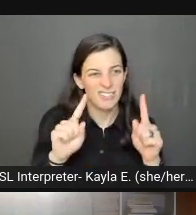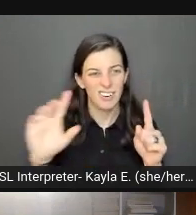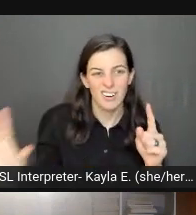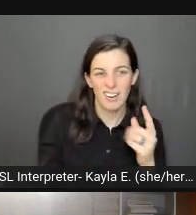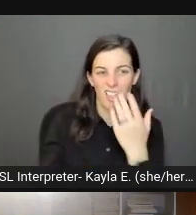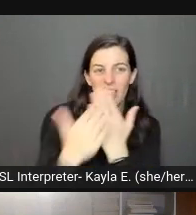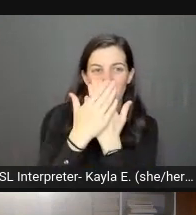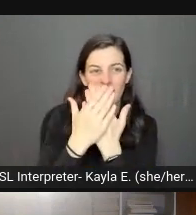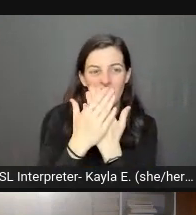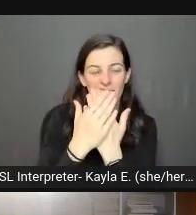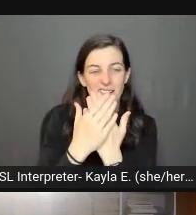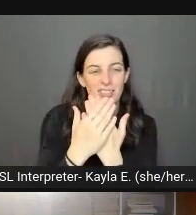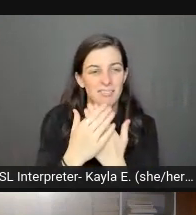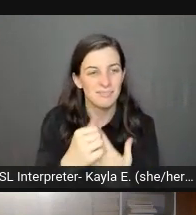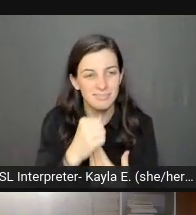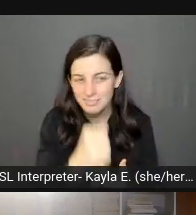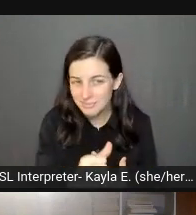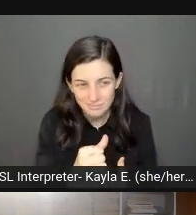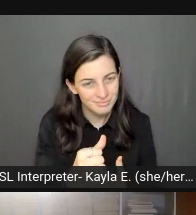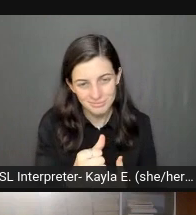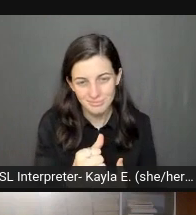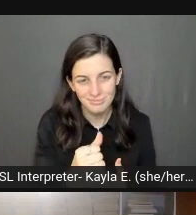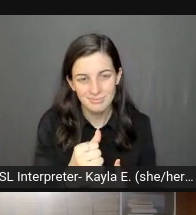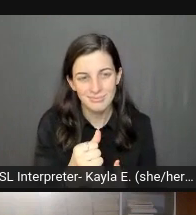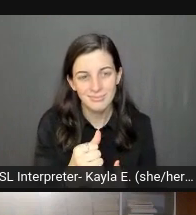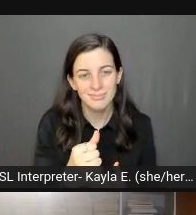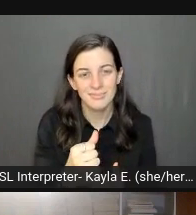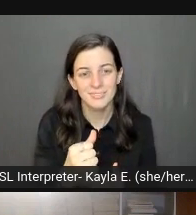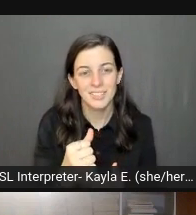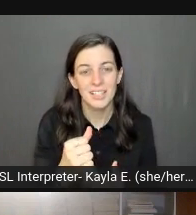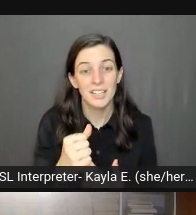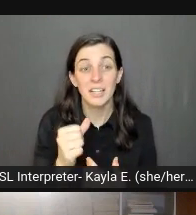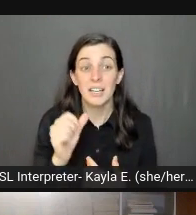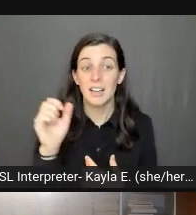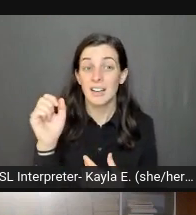Screen reader is not an operating system, that's obvious,